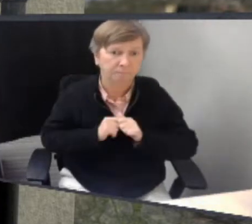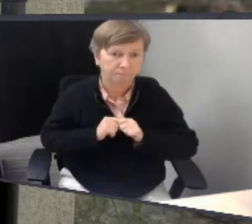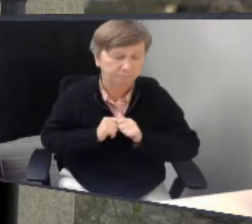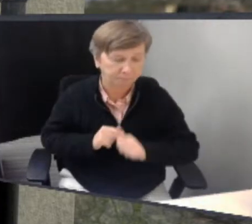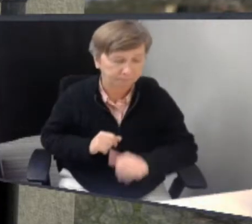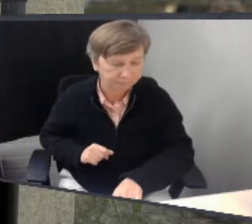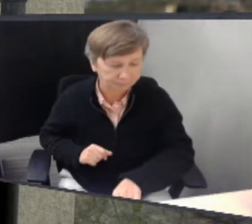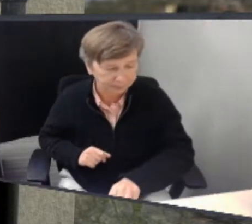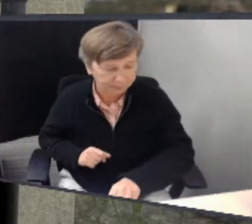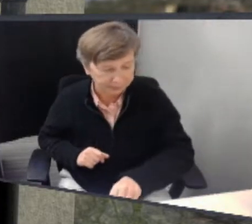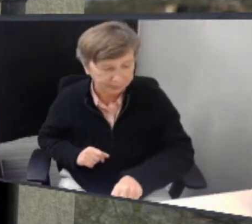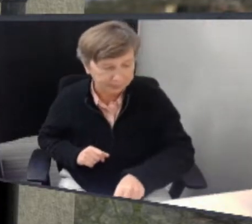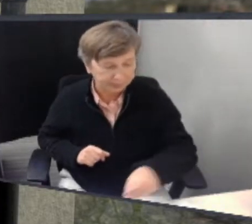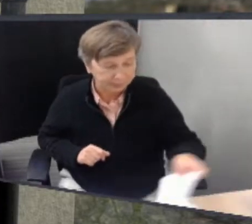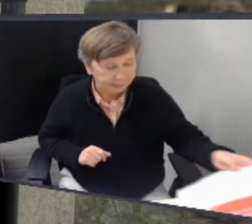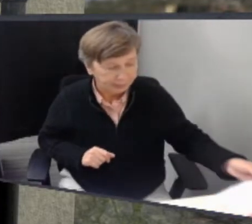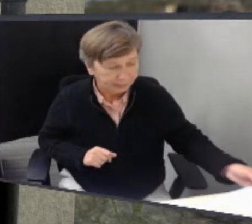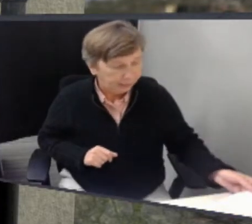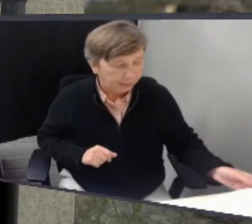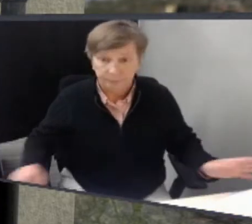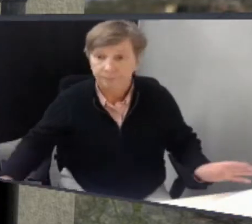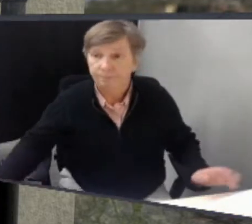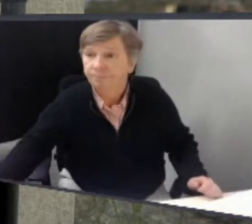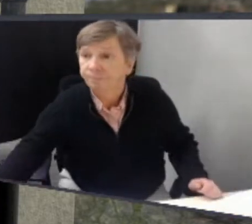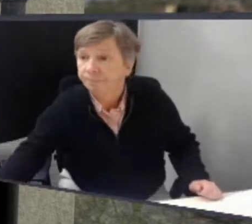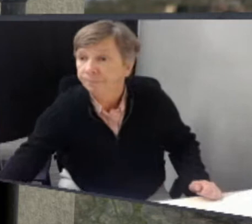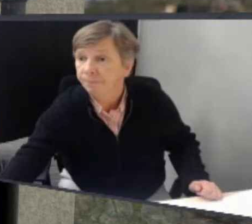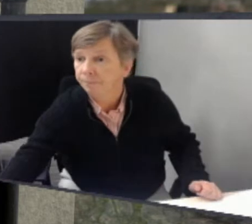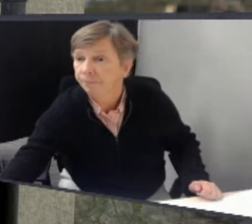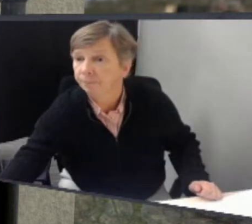clear so that it's easy to see both the PowerPoint and myself presenting at the same time.